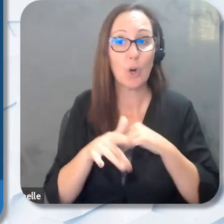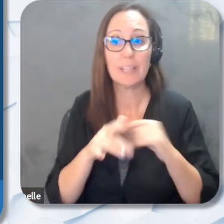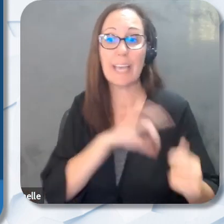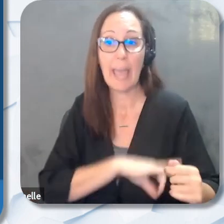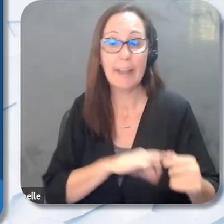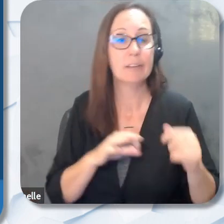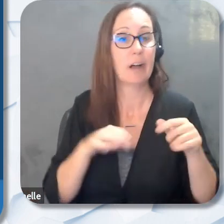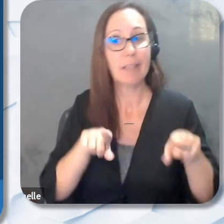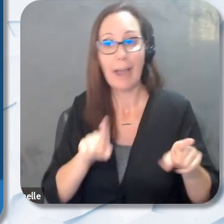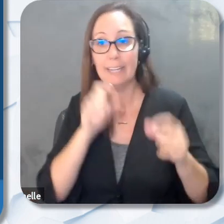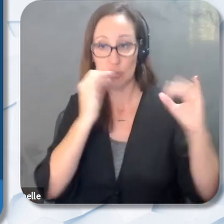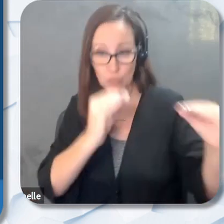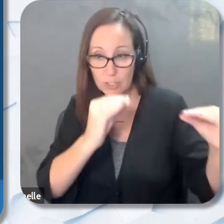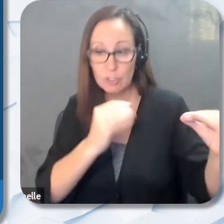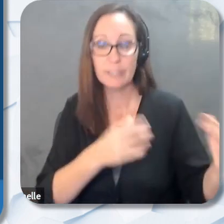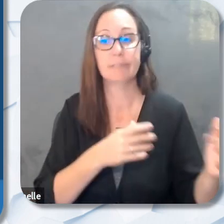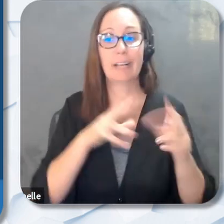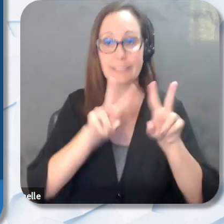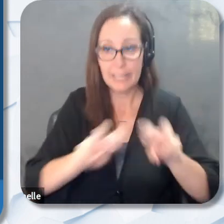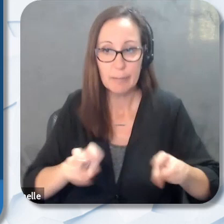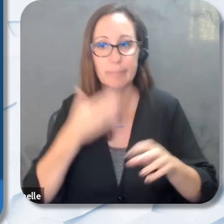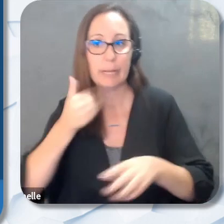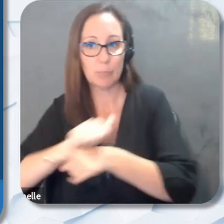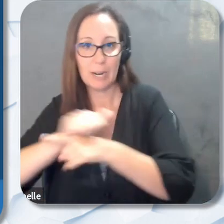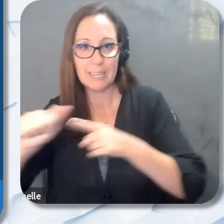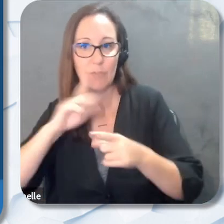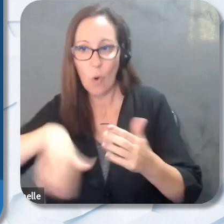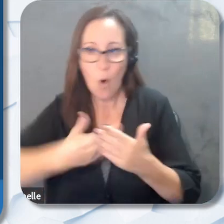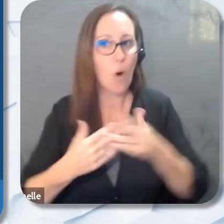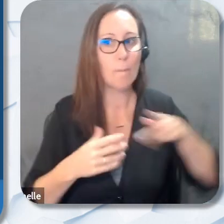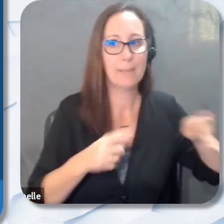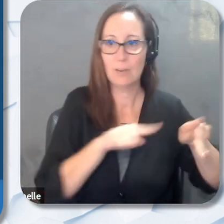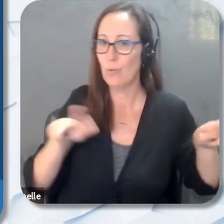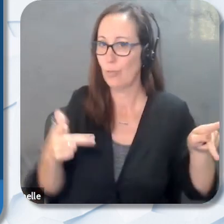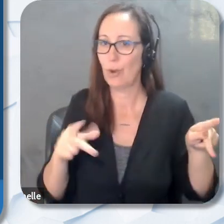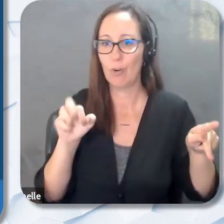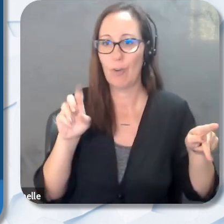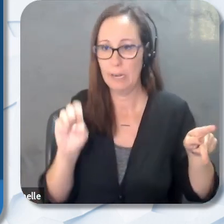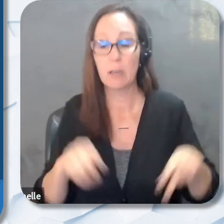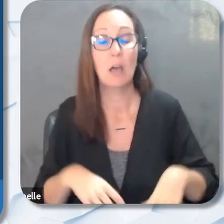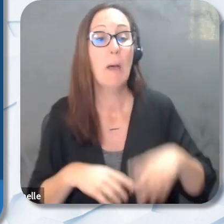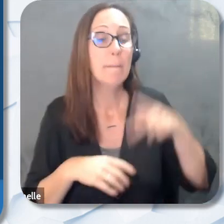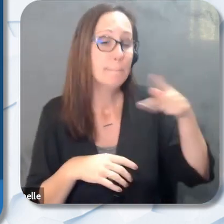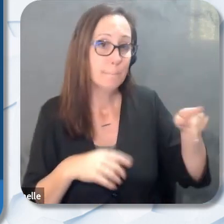assessment and best practices across the p3 years. Supporting the p3 workforce through changes and